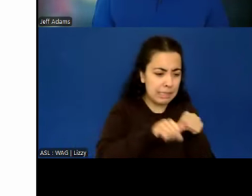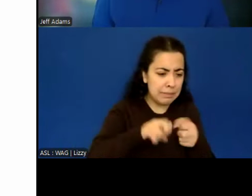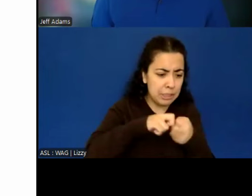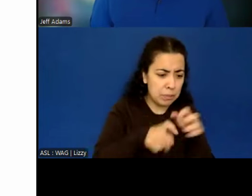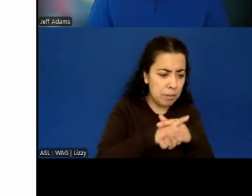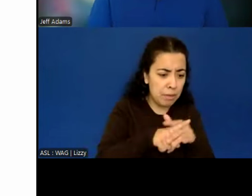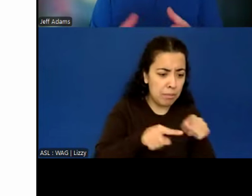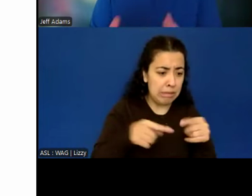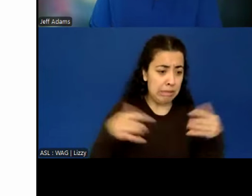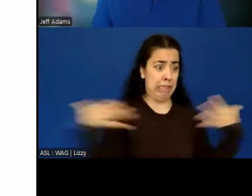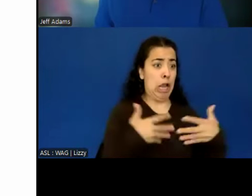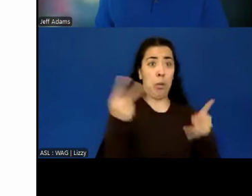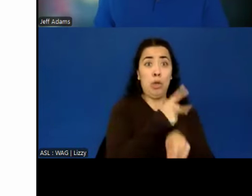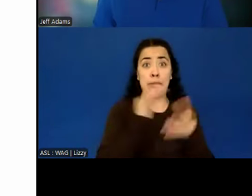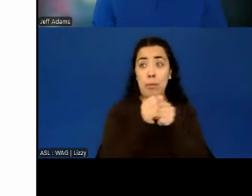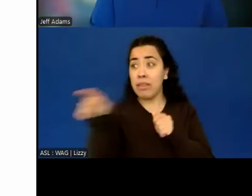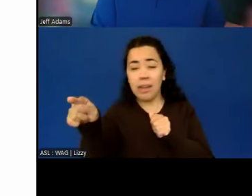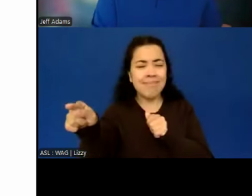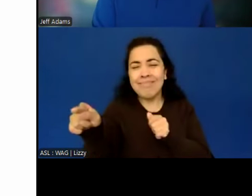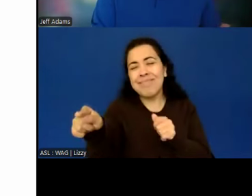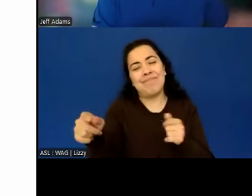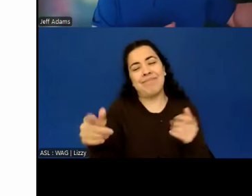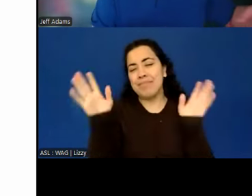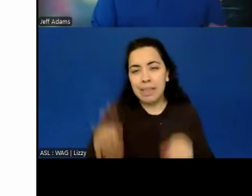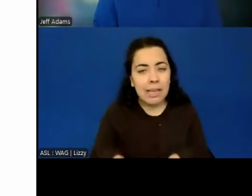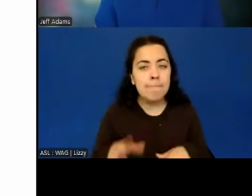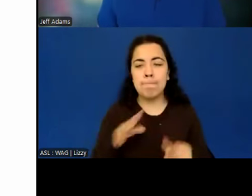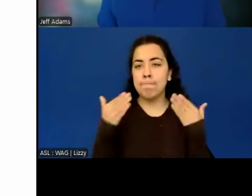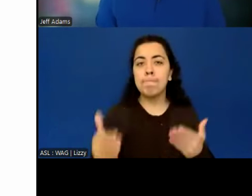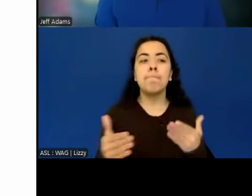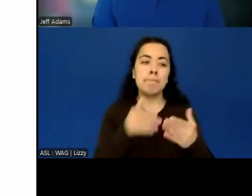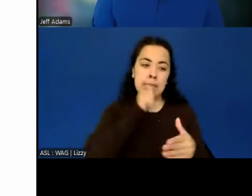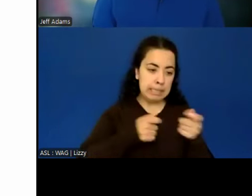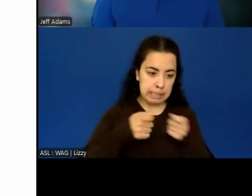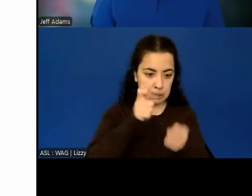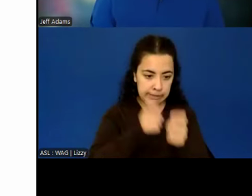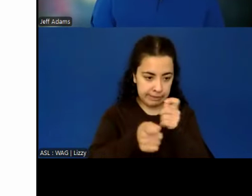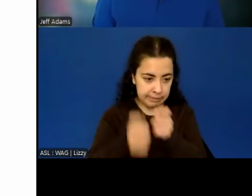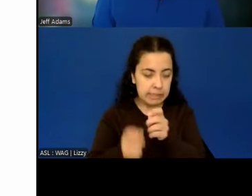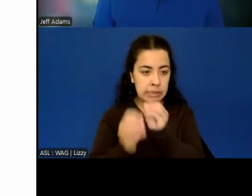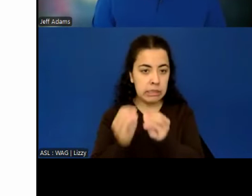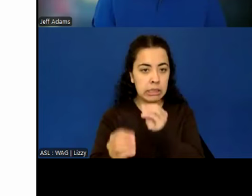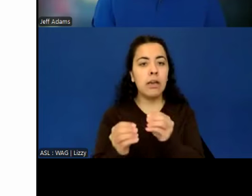intimidating. Everybody knows how to deal with them. They get programmed into the processes to